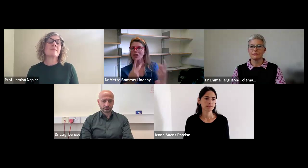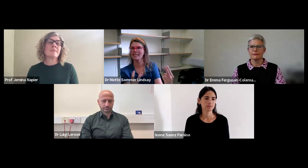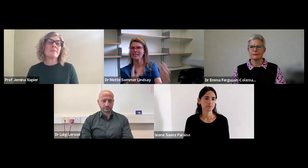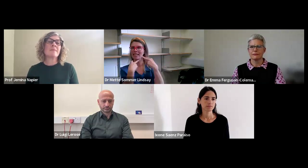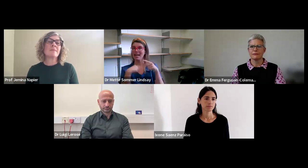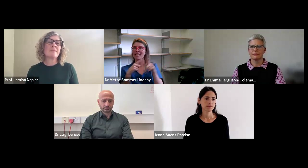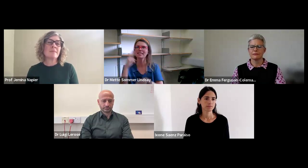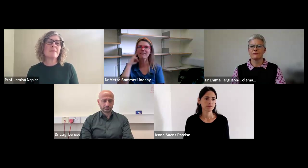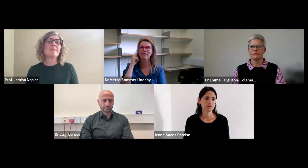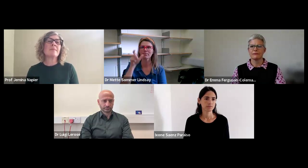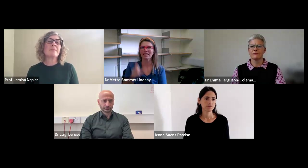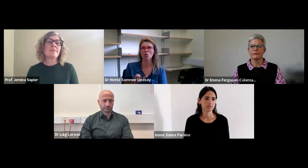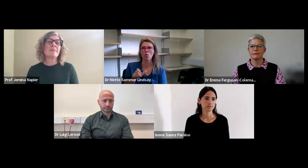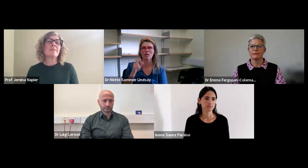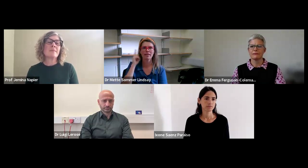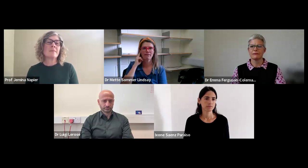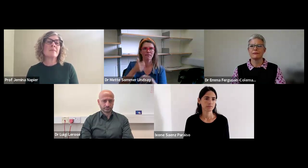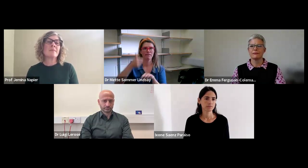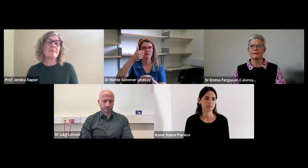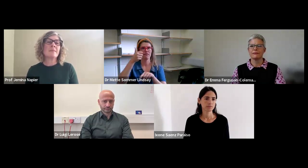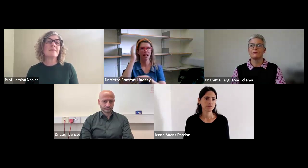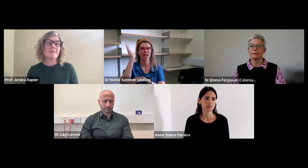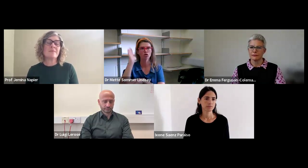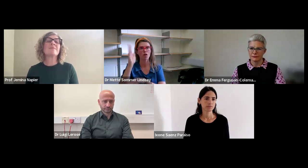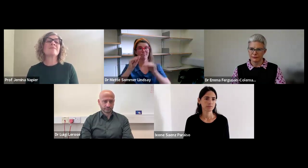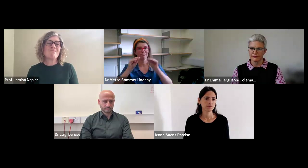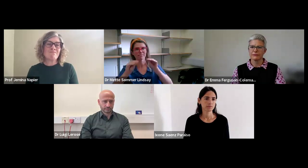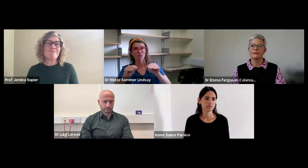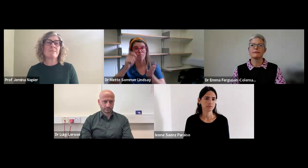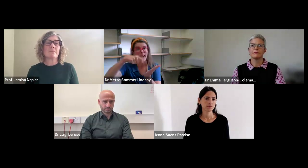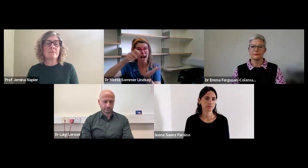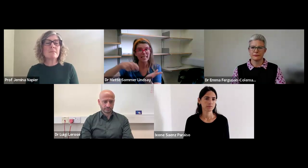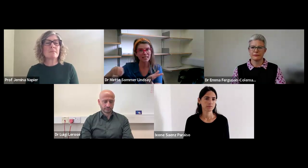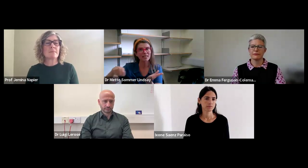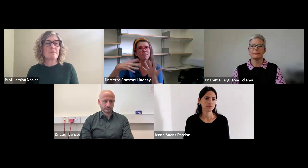a little unsettling about how I'd be seen as a deaf person. I didn't really believe in my own